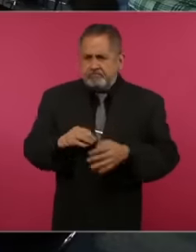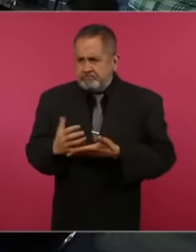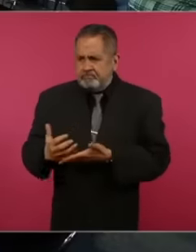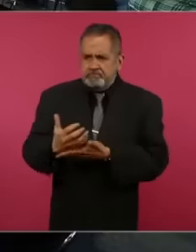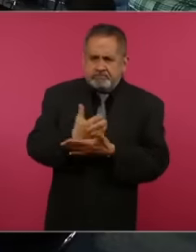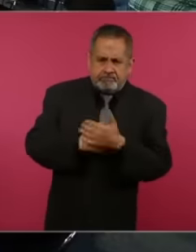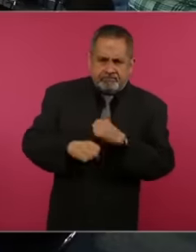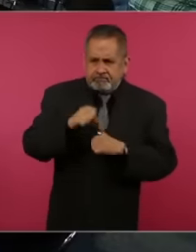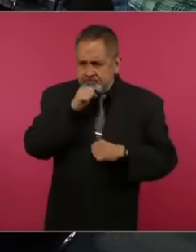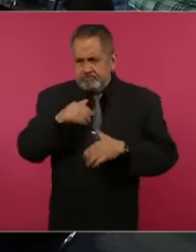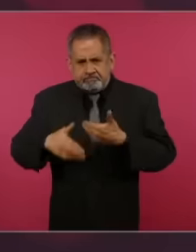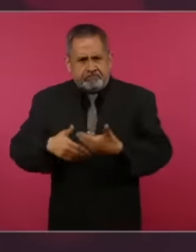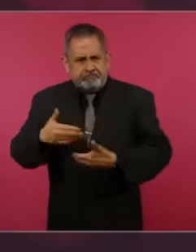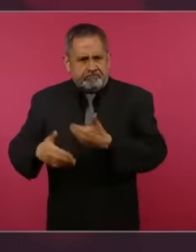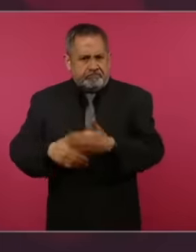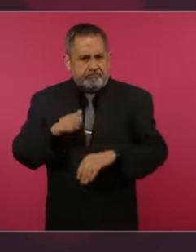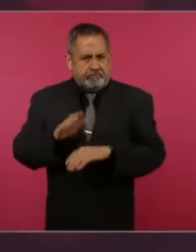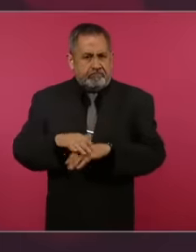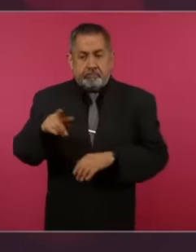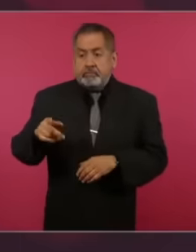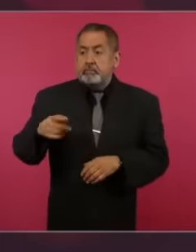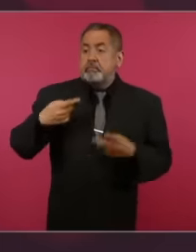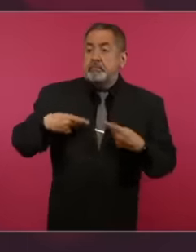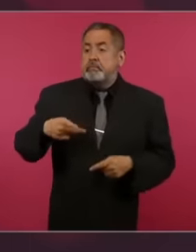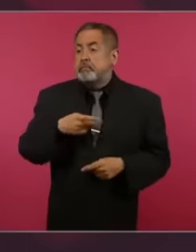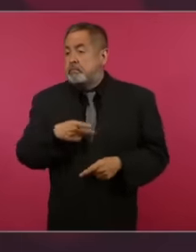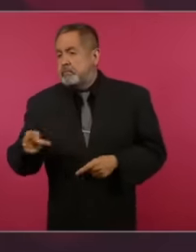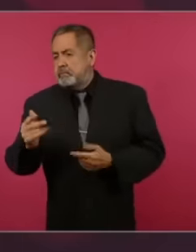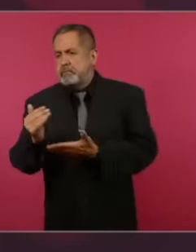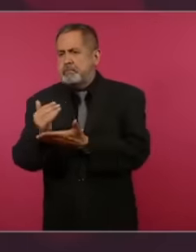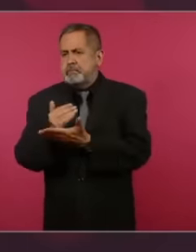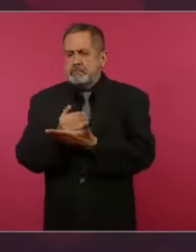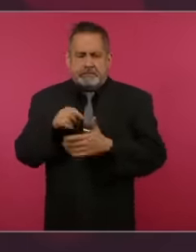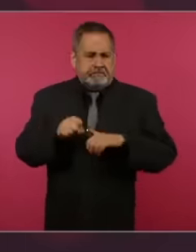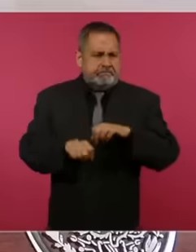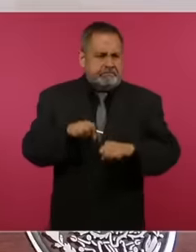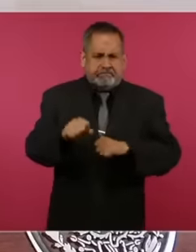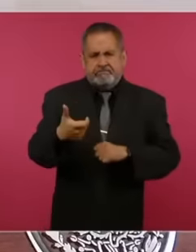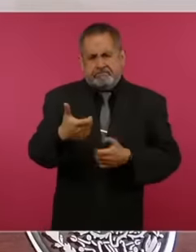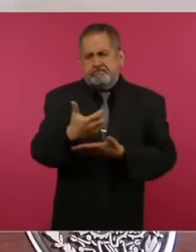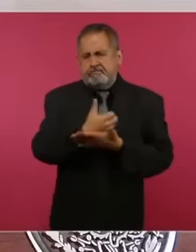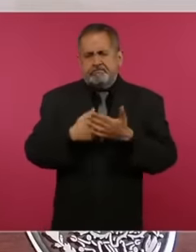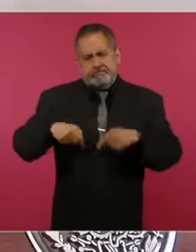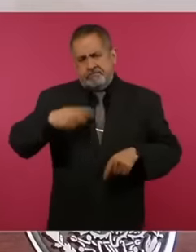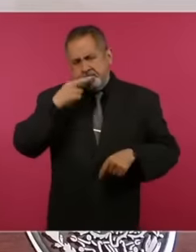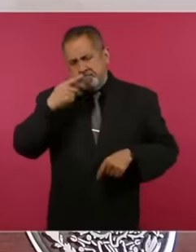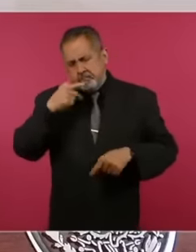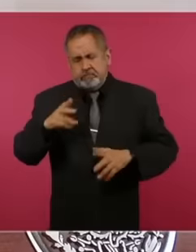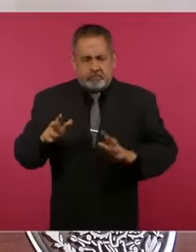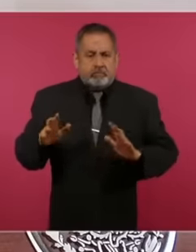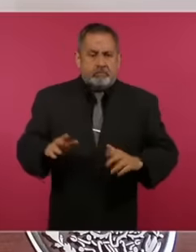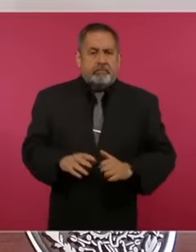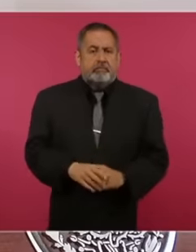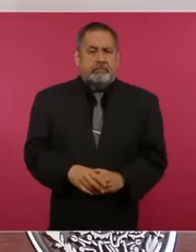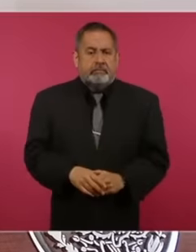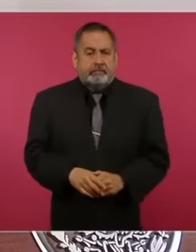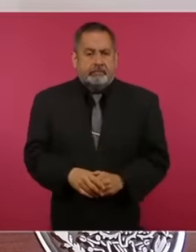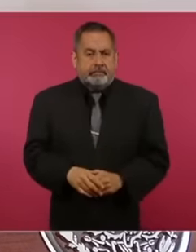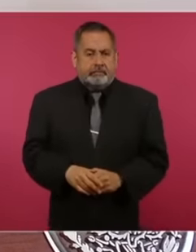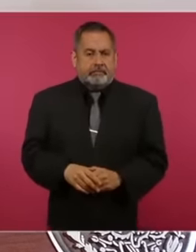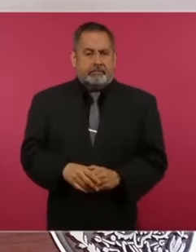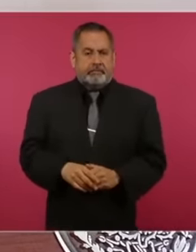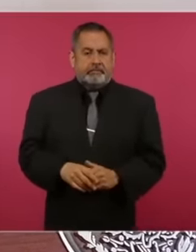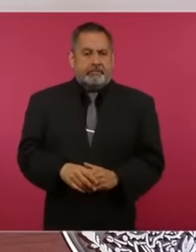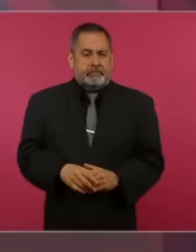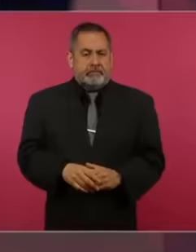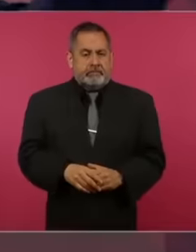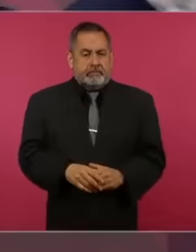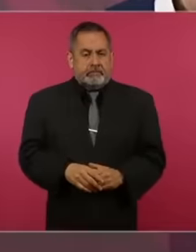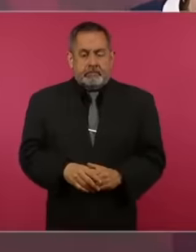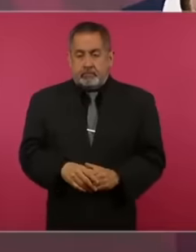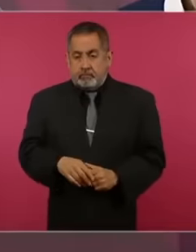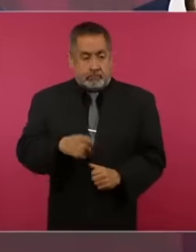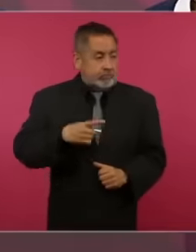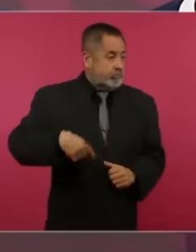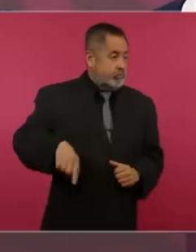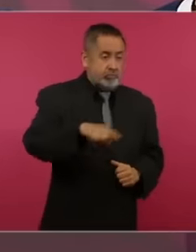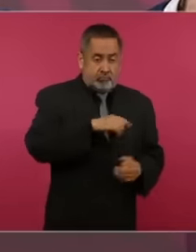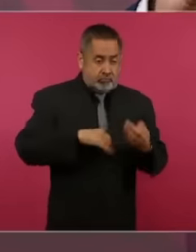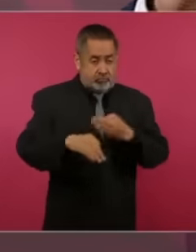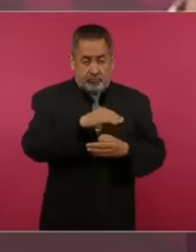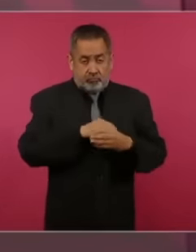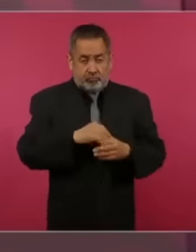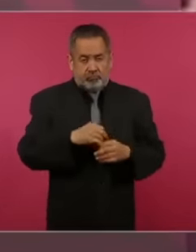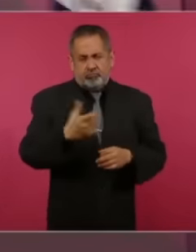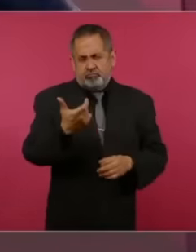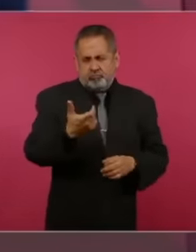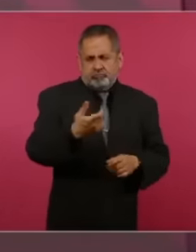has fought poverty a lot so there are sectors, not the entire middle class because it is not